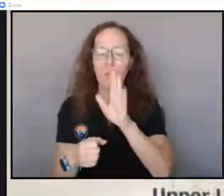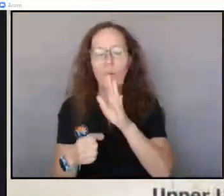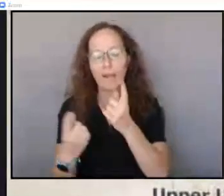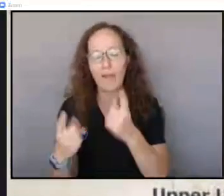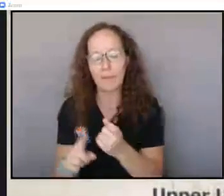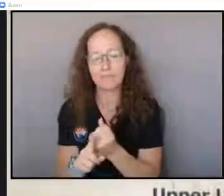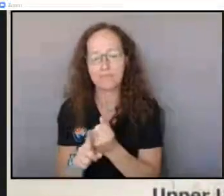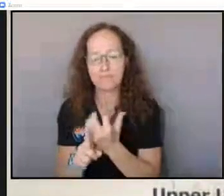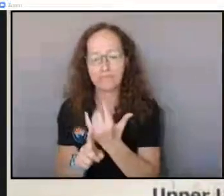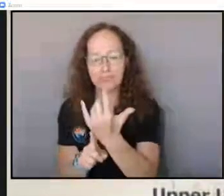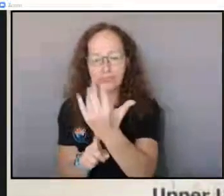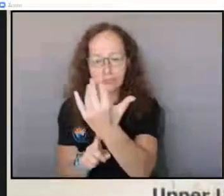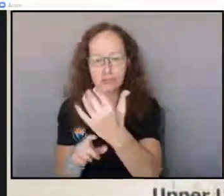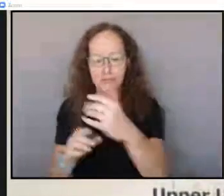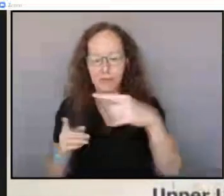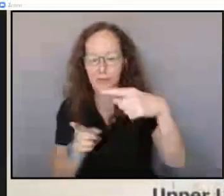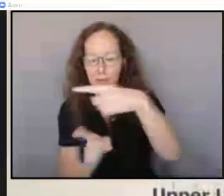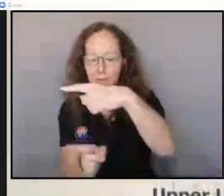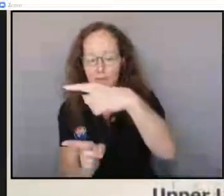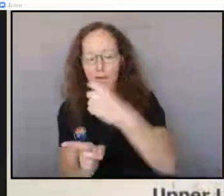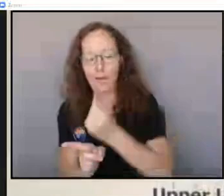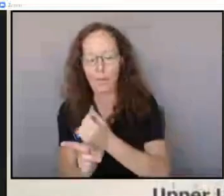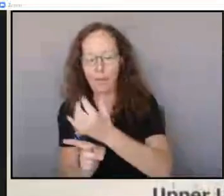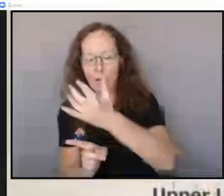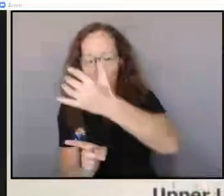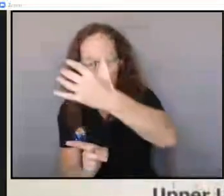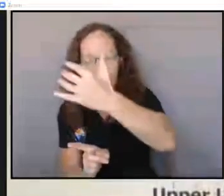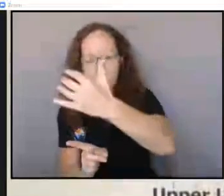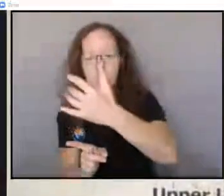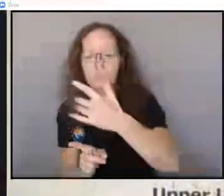GREEN HORSESHOE TO FILL IN OVER THE NEXT COUPLE DAYS